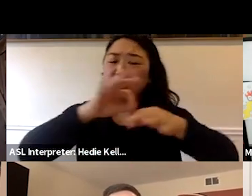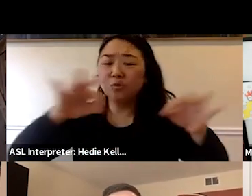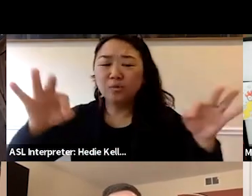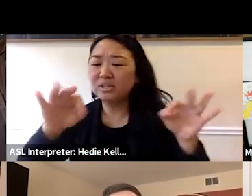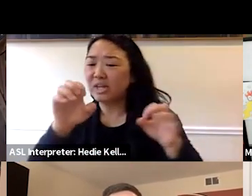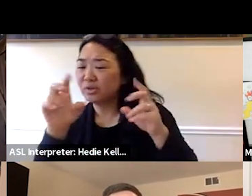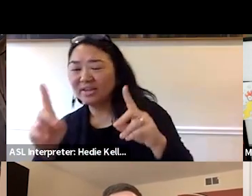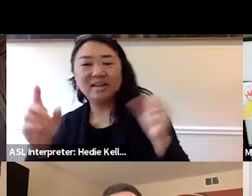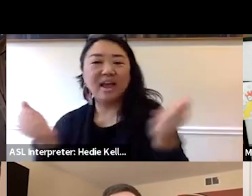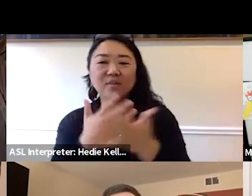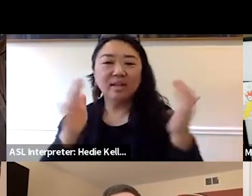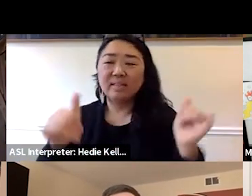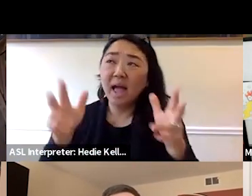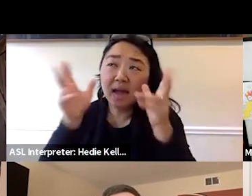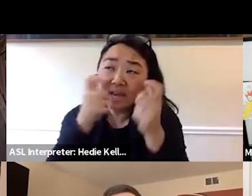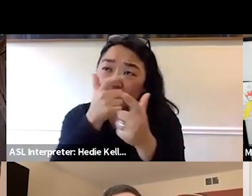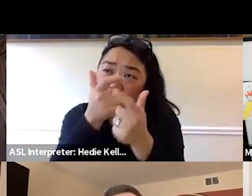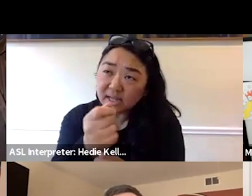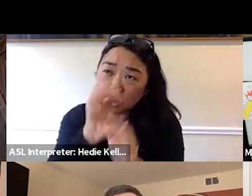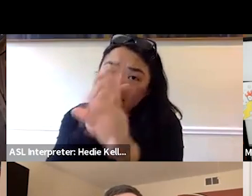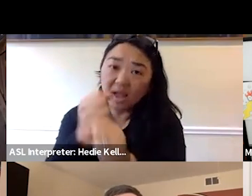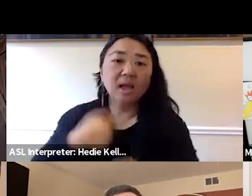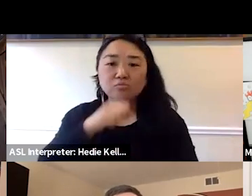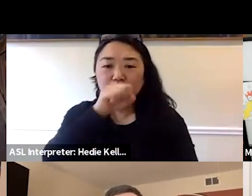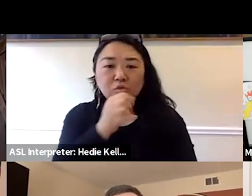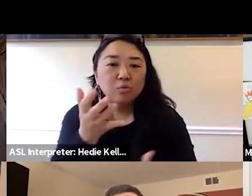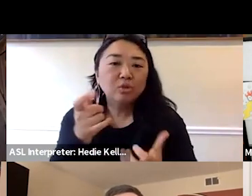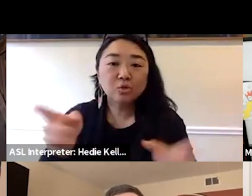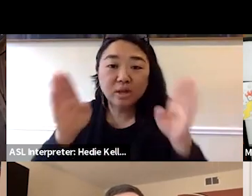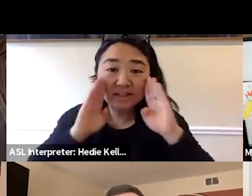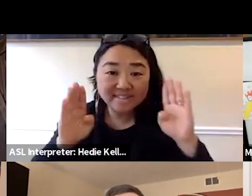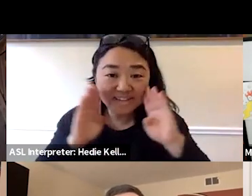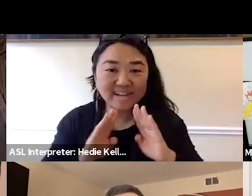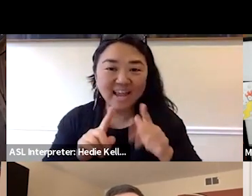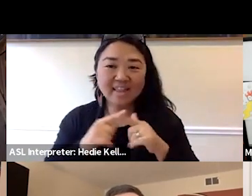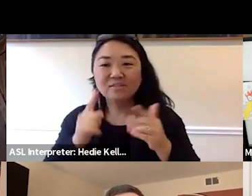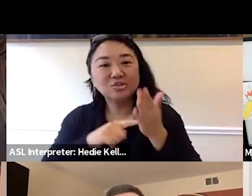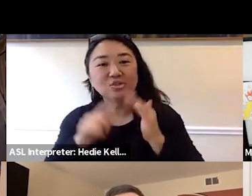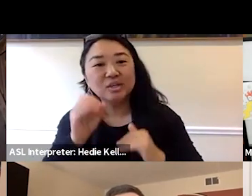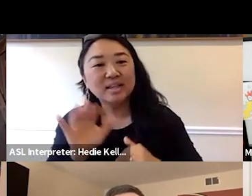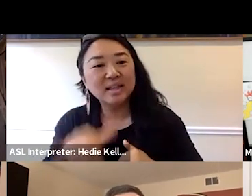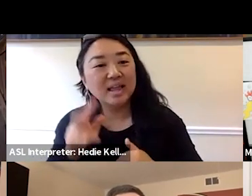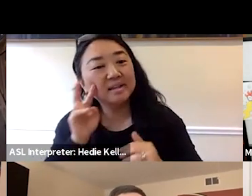But we'd love to have you listen and check out Article 19. Great. Slow.